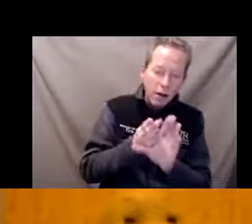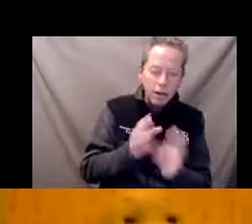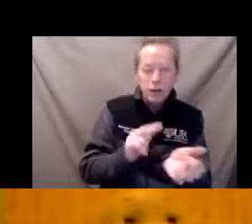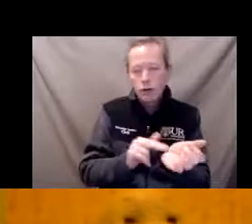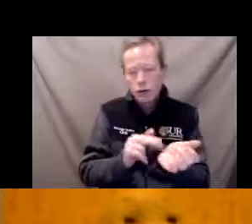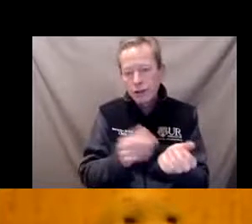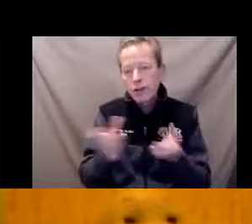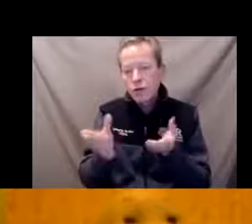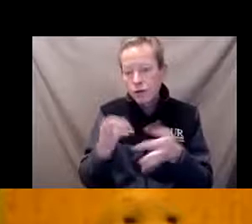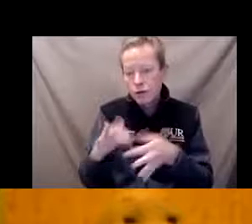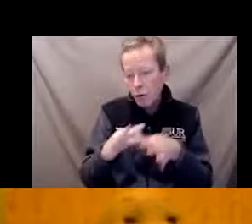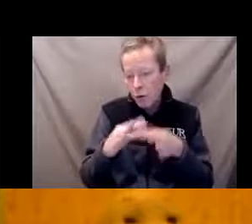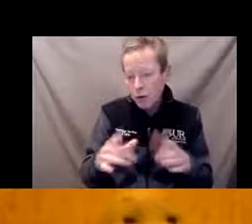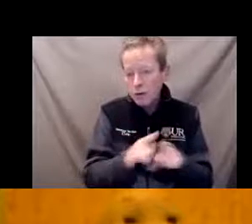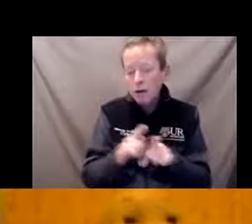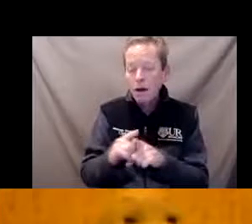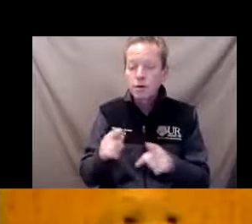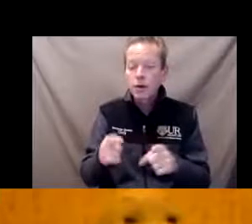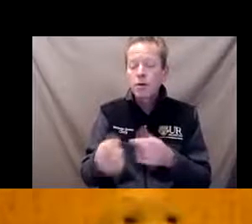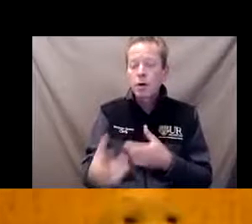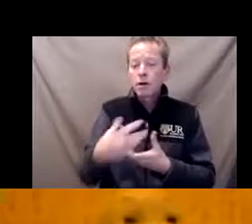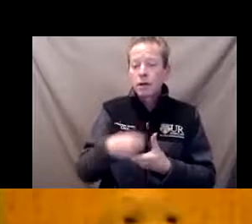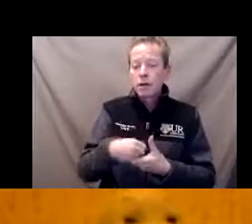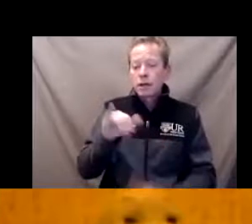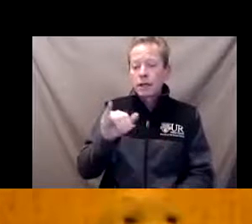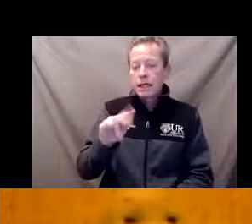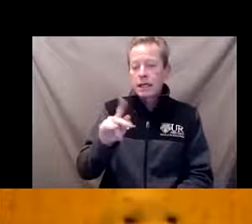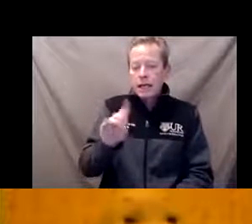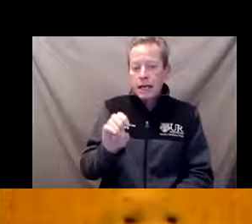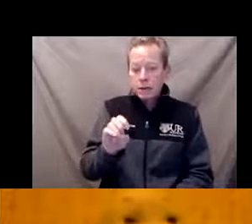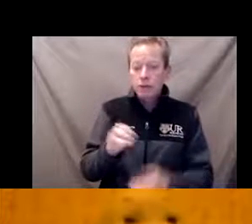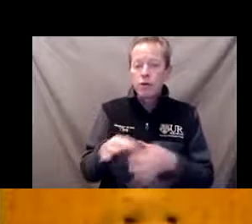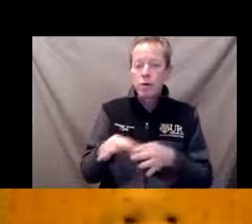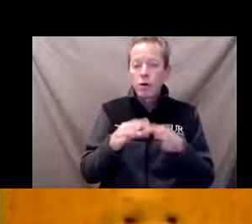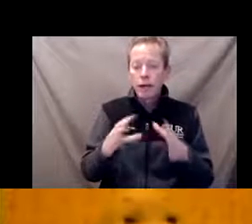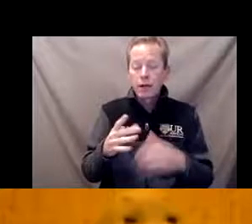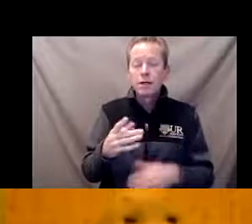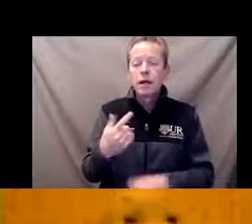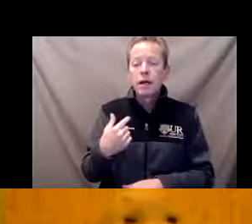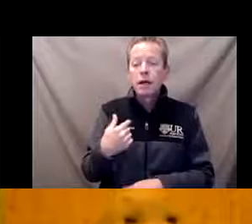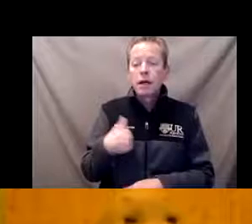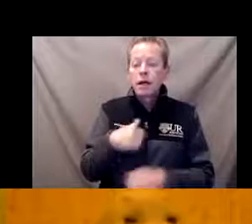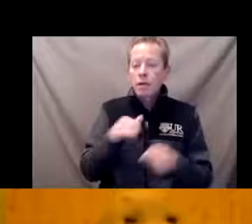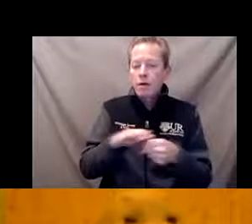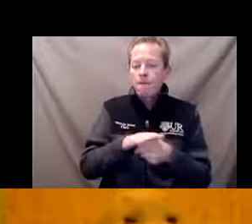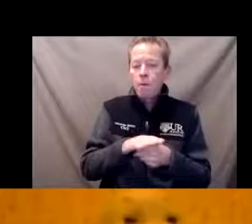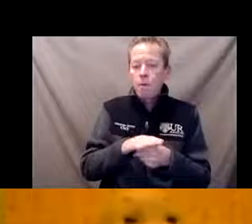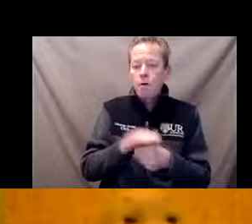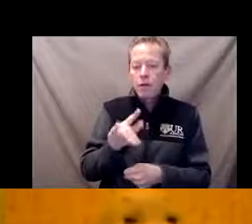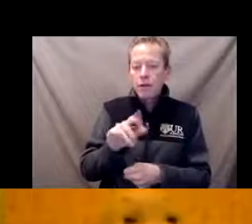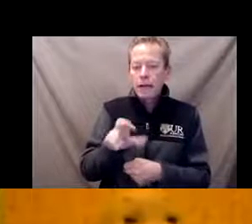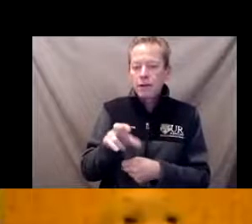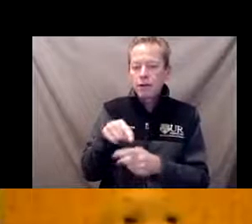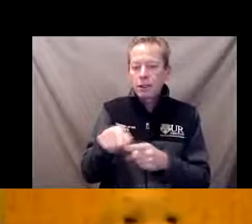and also intake coordinators and we sit as a full interdisciplinary team because everybody has a